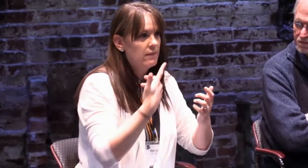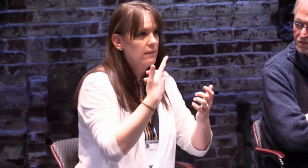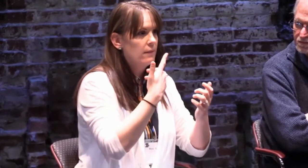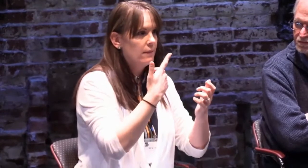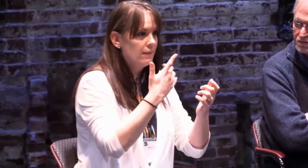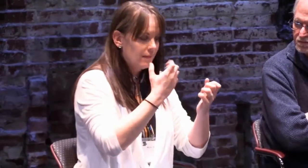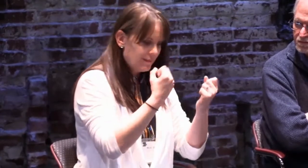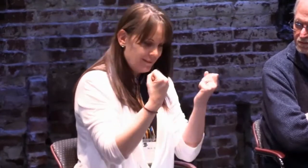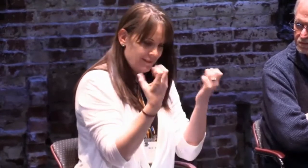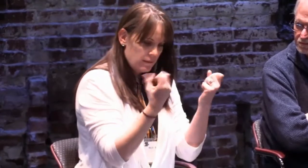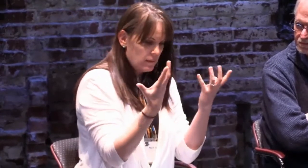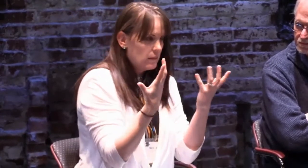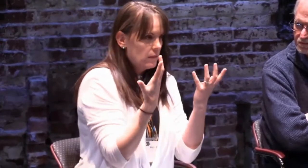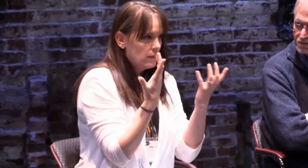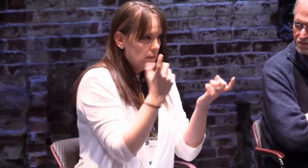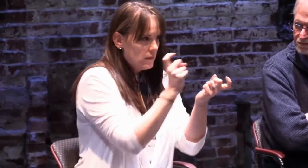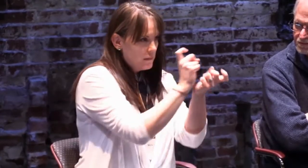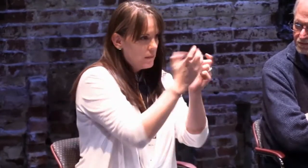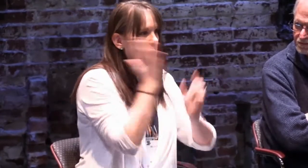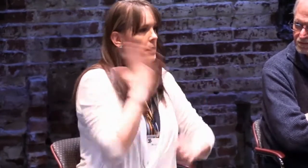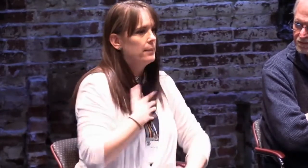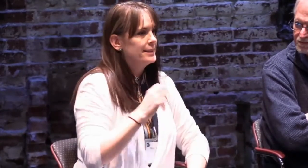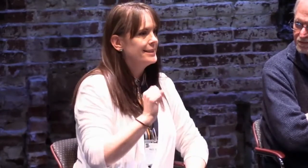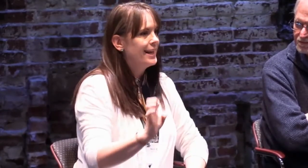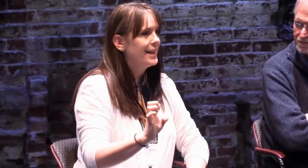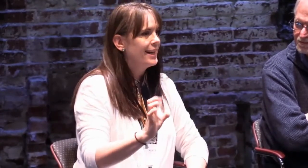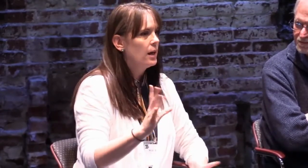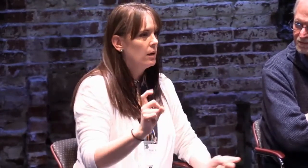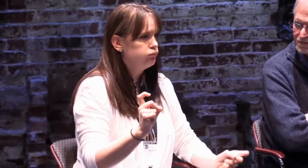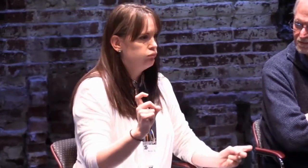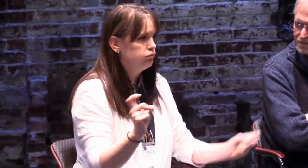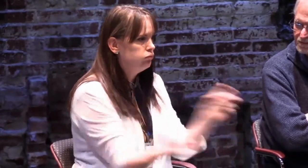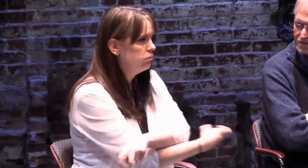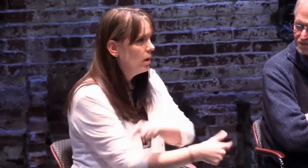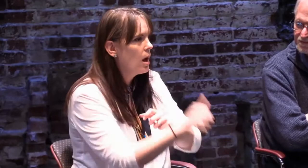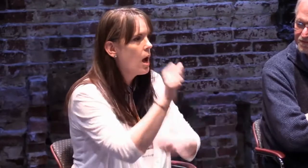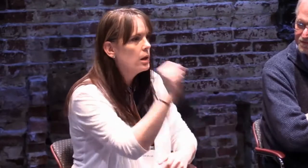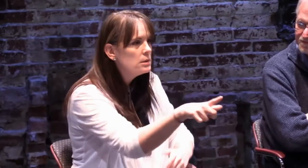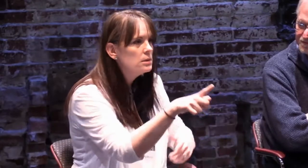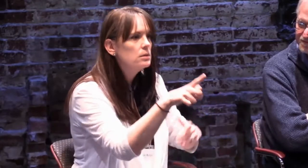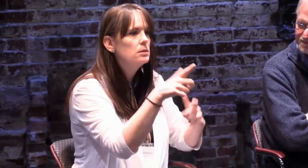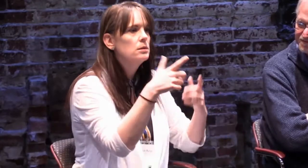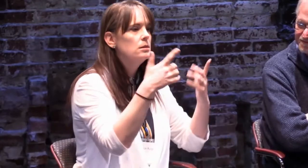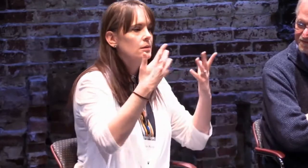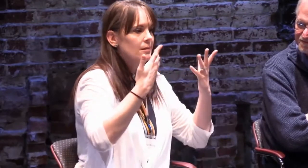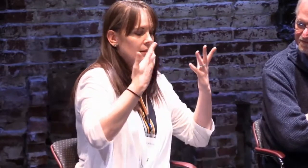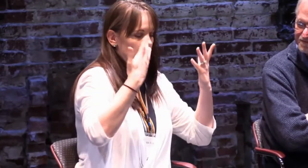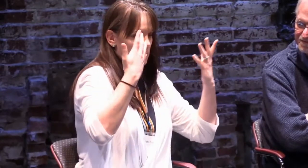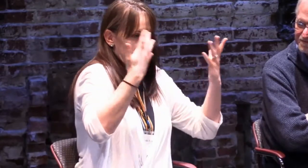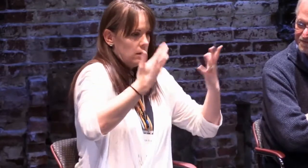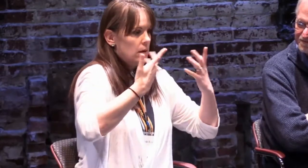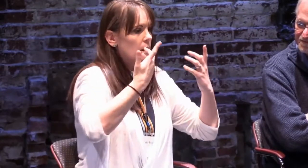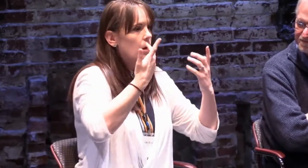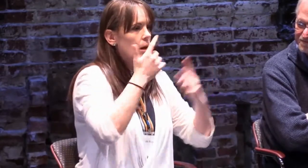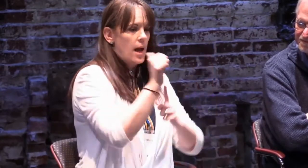But that's where my life changed. That's where the paradigm shift happened. That's when how I expressed myself changed.